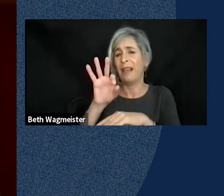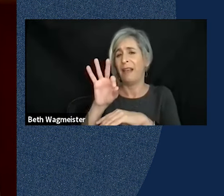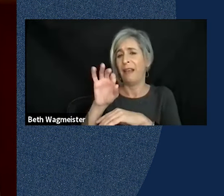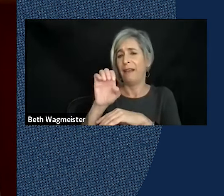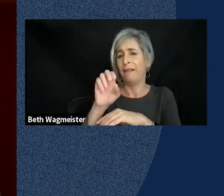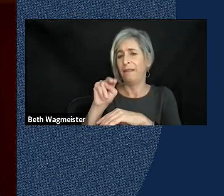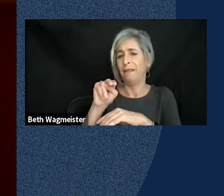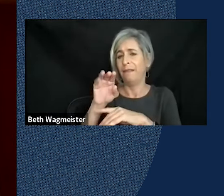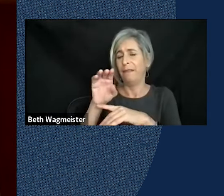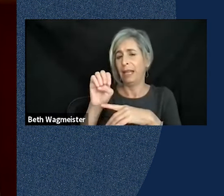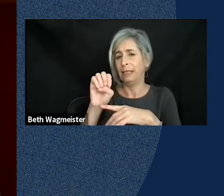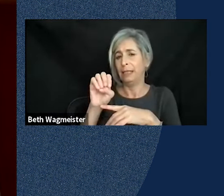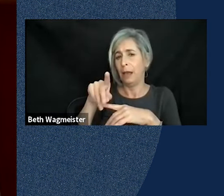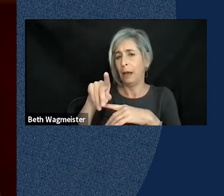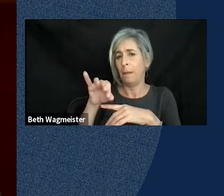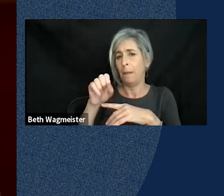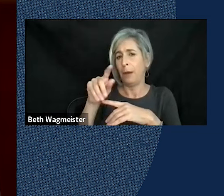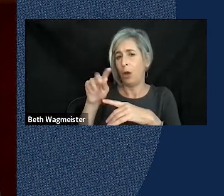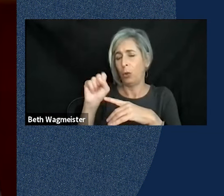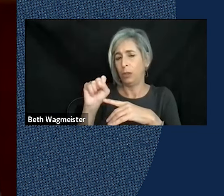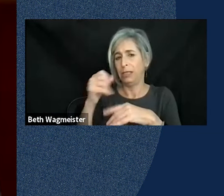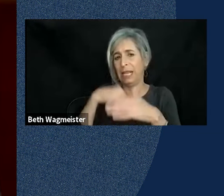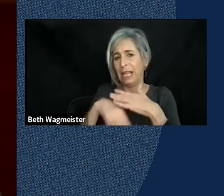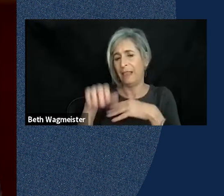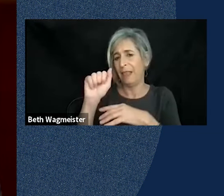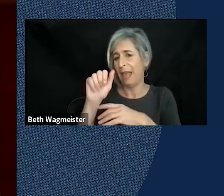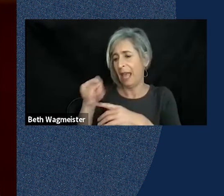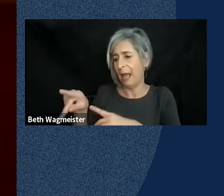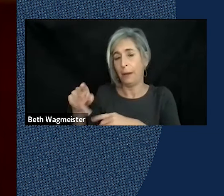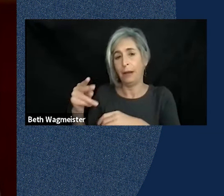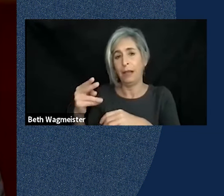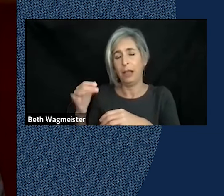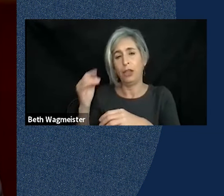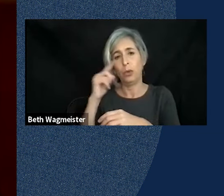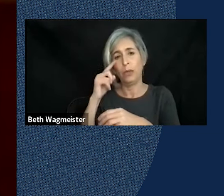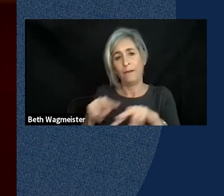that you feel are valuable for somebody who's using a screen reader to be able to forward